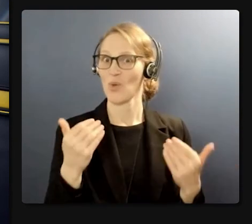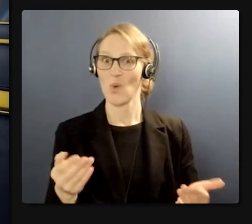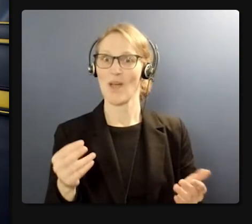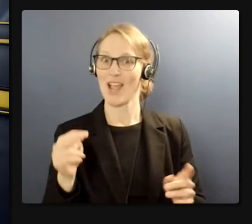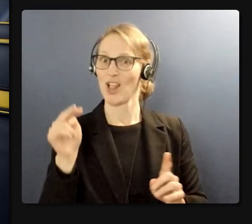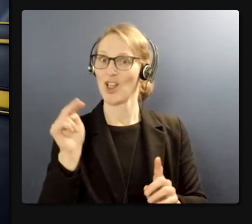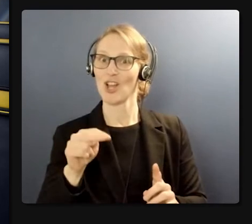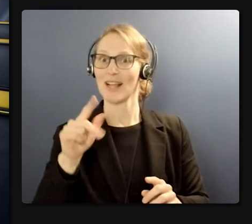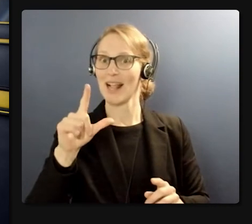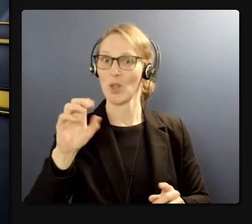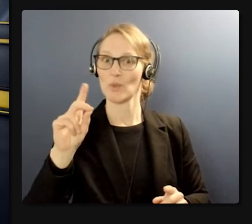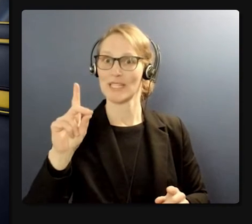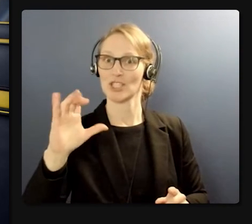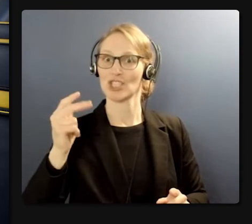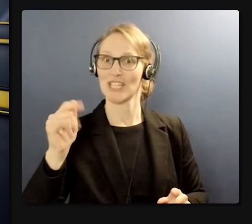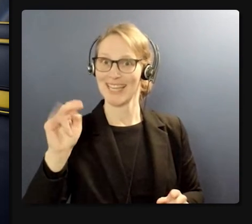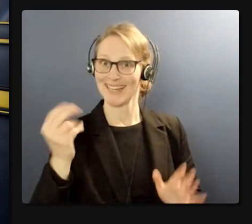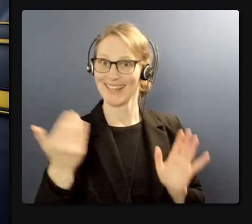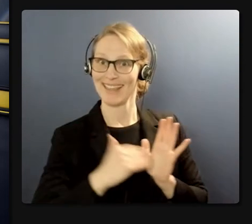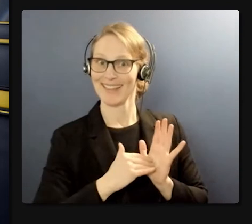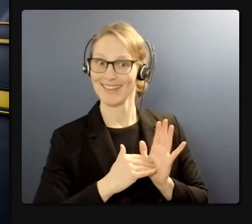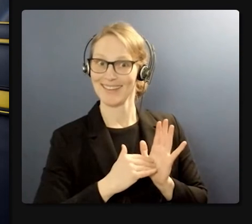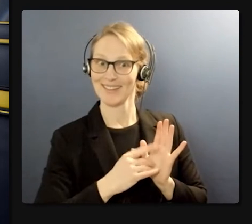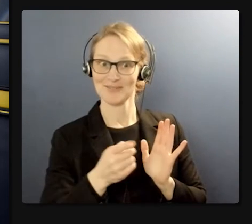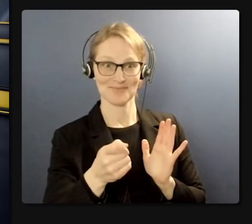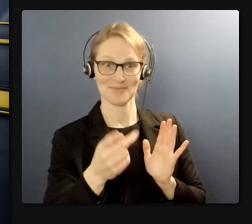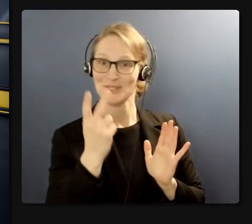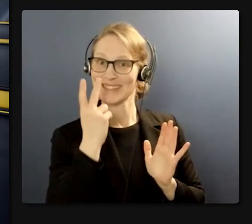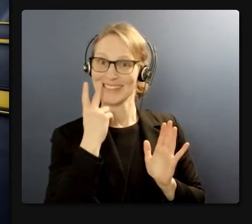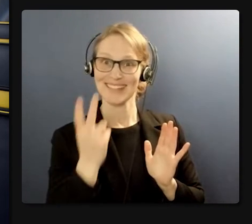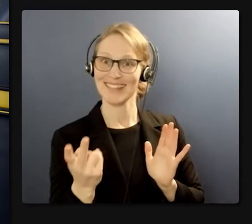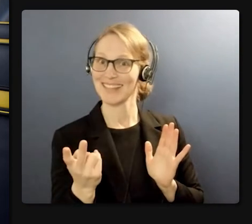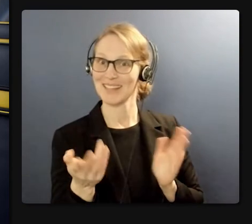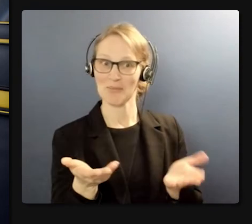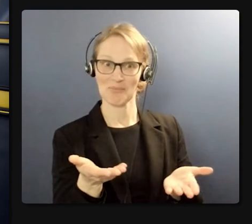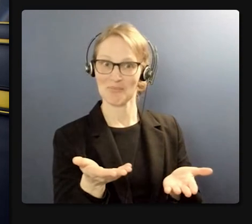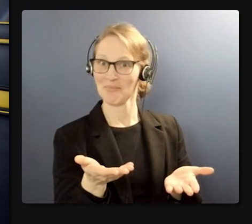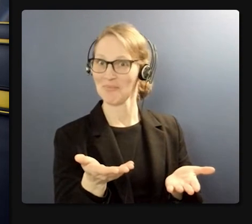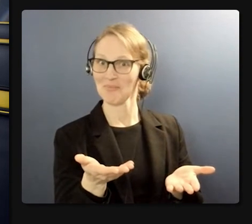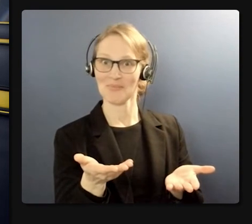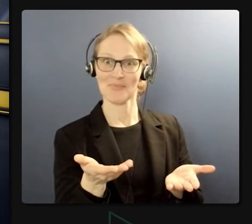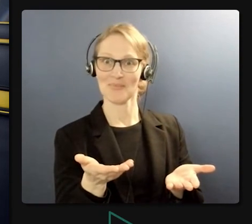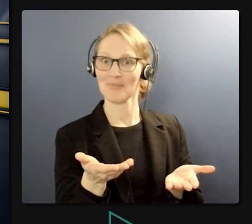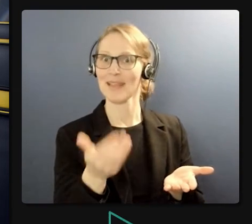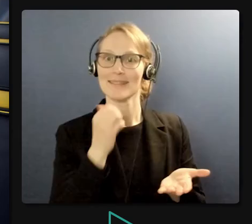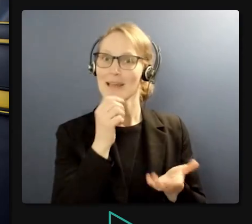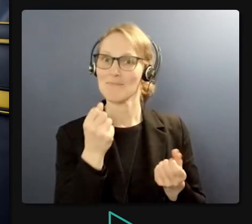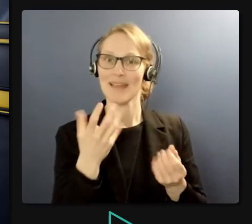And yes, you step through the LOD chain, once again, and as you can see, not too many differences,